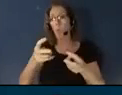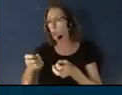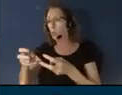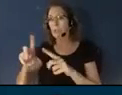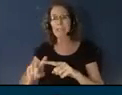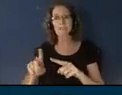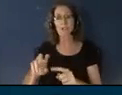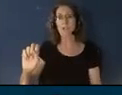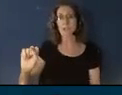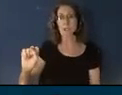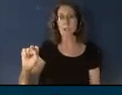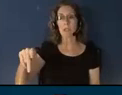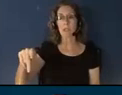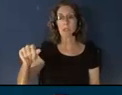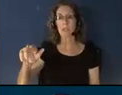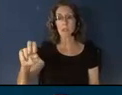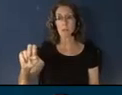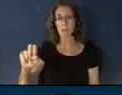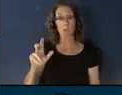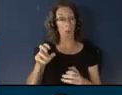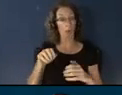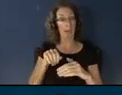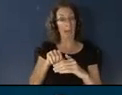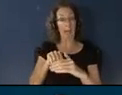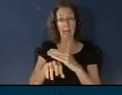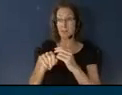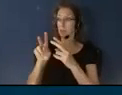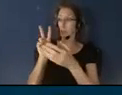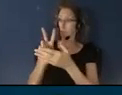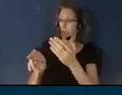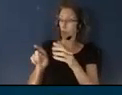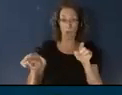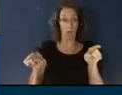and if you want to access slides from those types of presentations, say you want to access from a